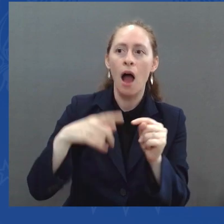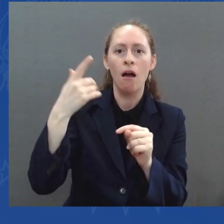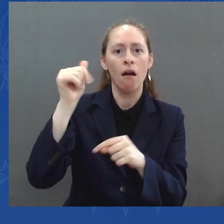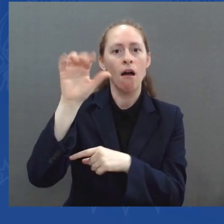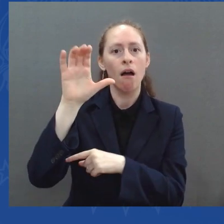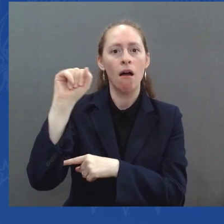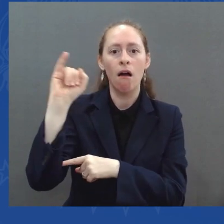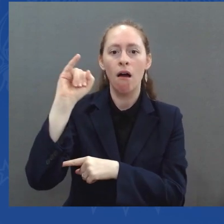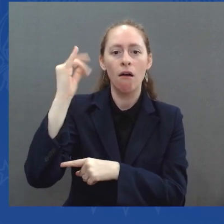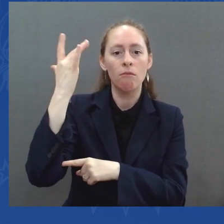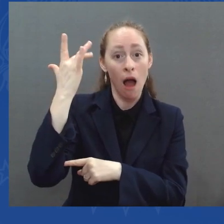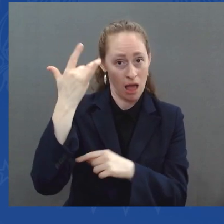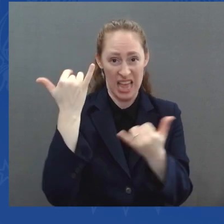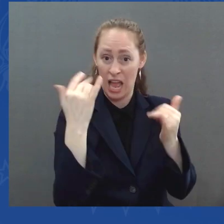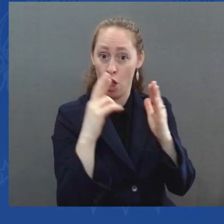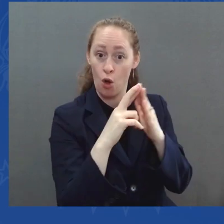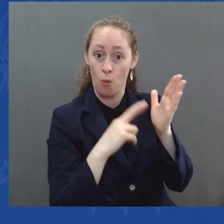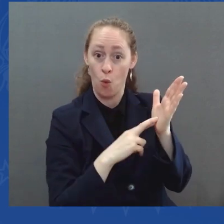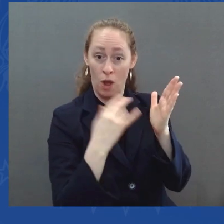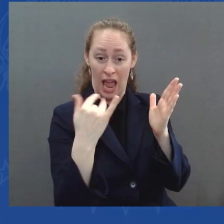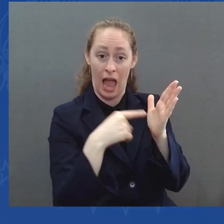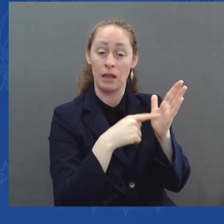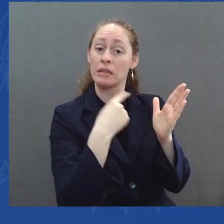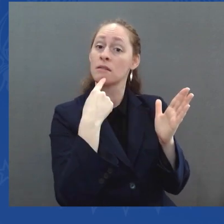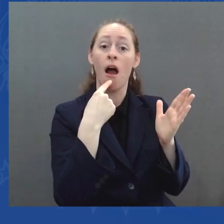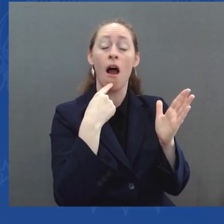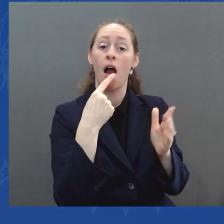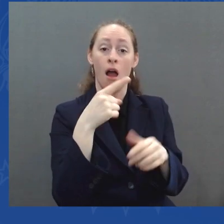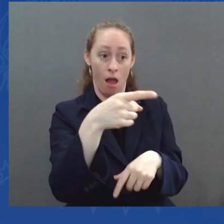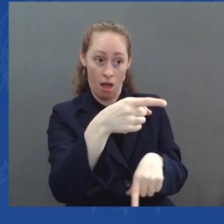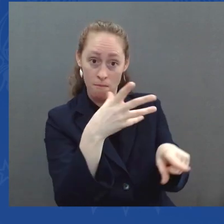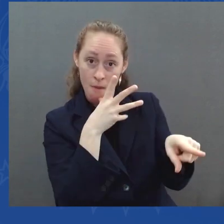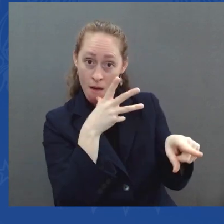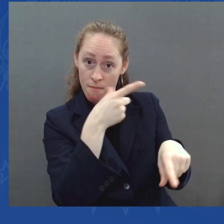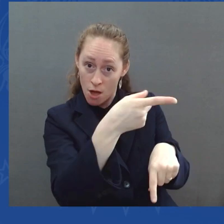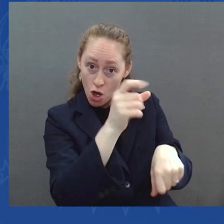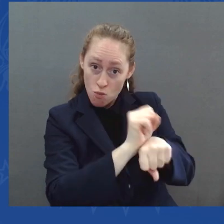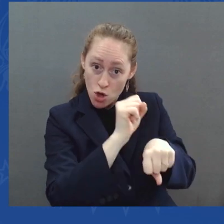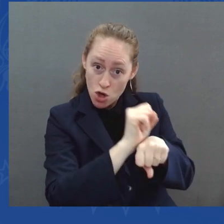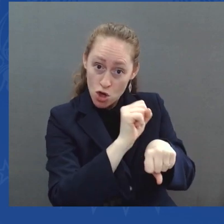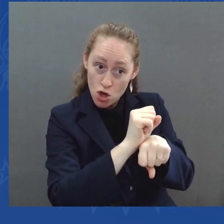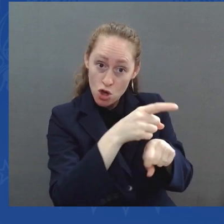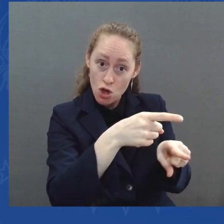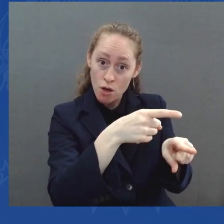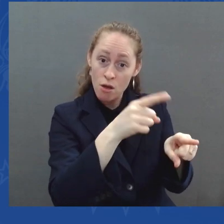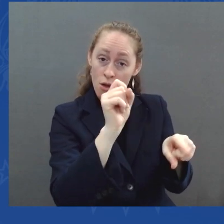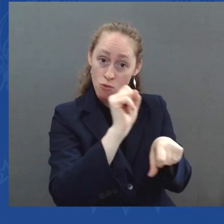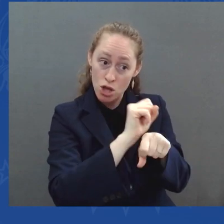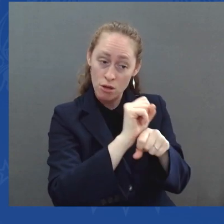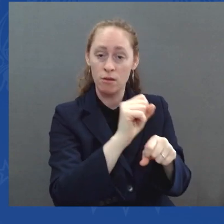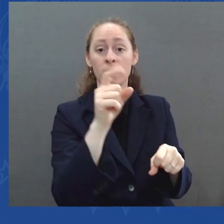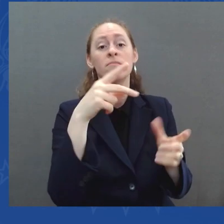as she can afford employer based coverage for herself, she can't qualify for premium subsidies